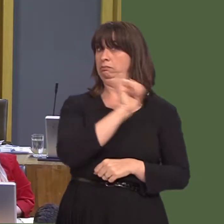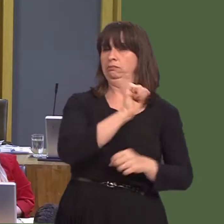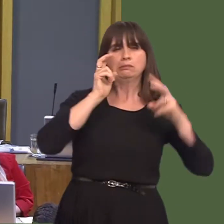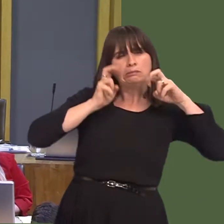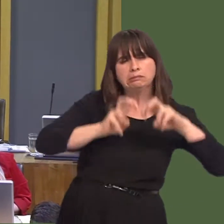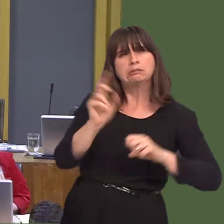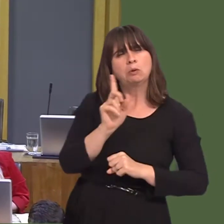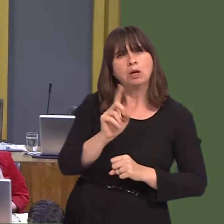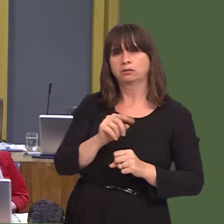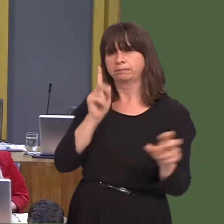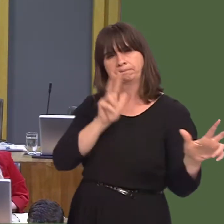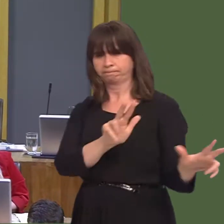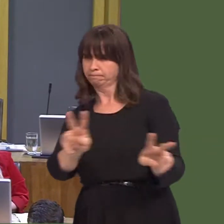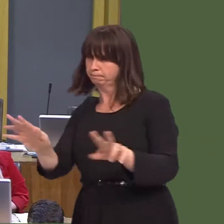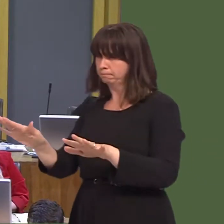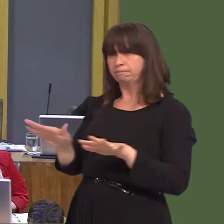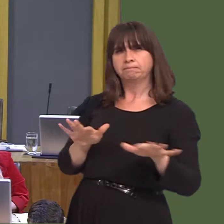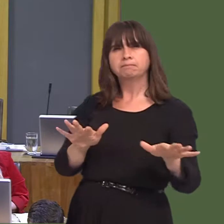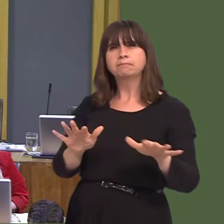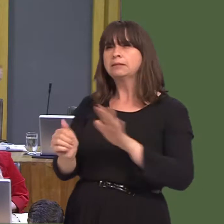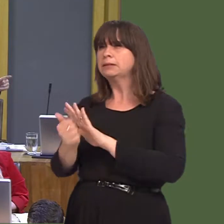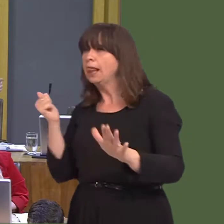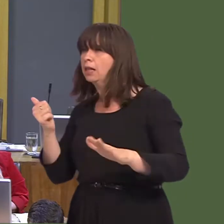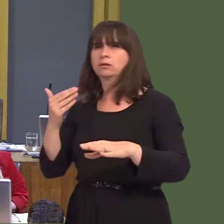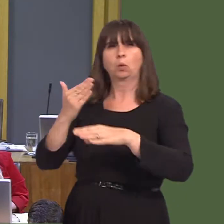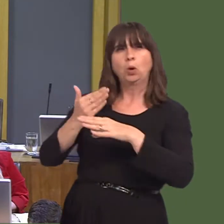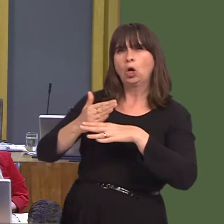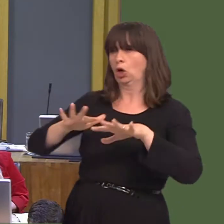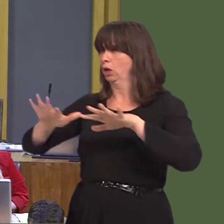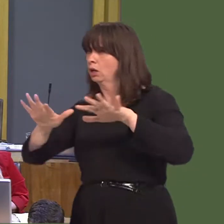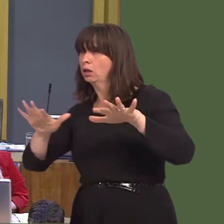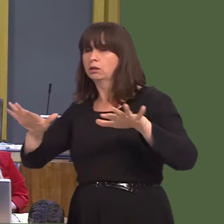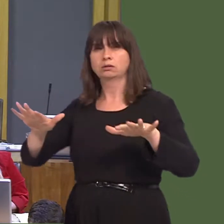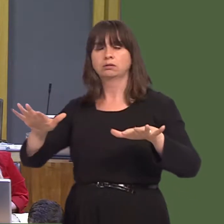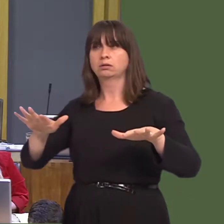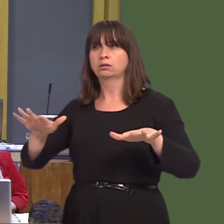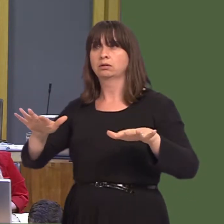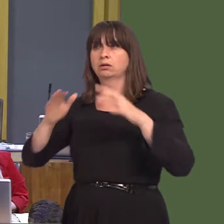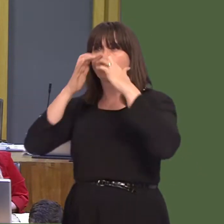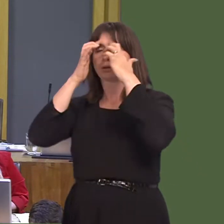at skills, and at labour force issues, not at the whole raft of issues right across the public sector.